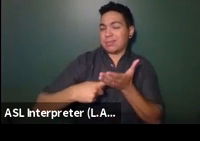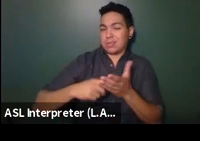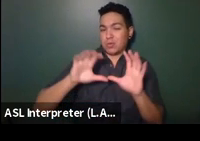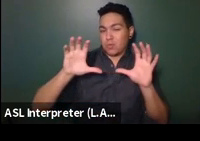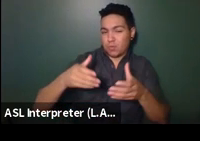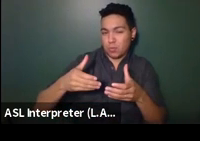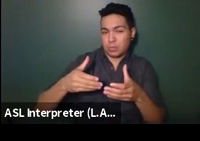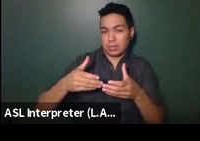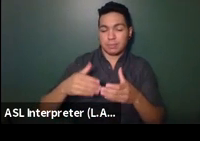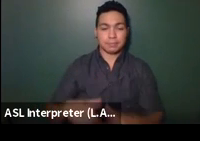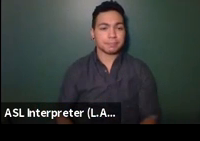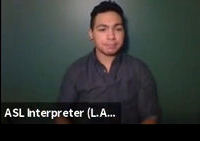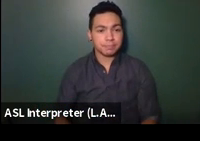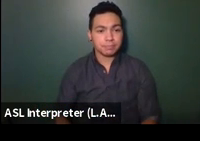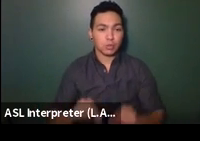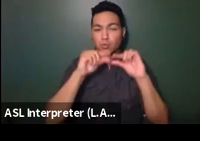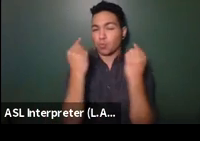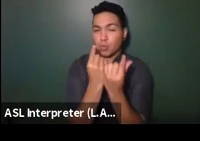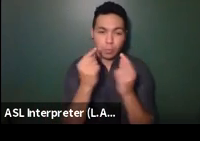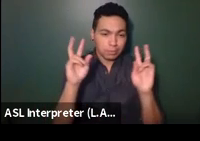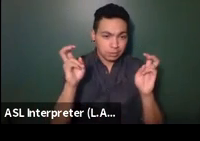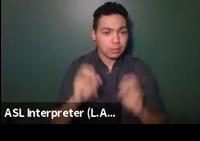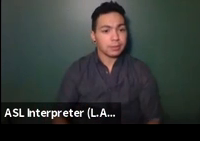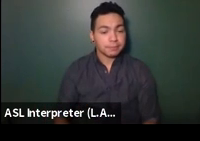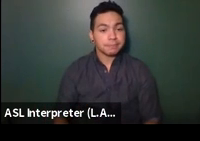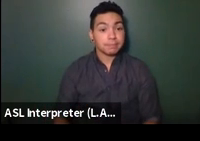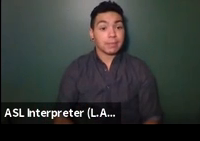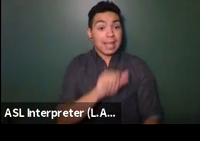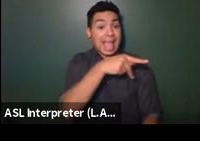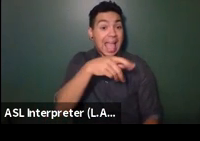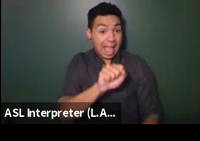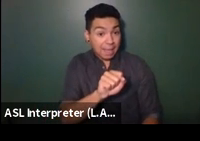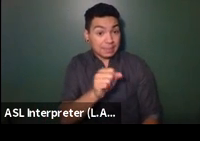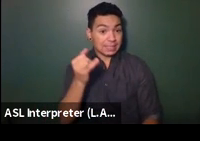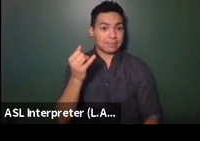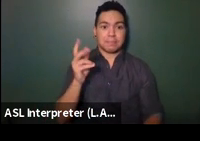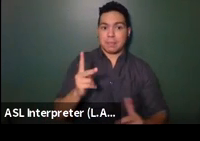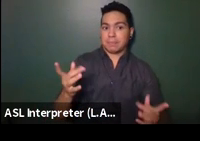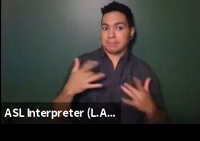ESD 189 - Amy Colburn: And then apps. This is typically where people go, they want to know more about this. So your resource apps.